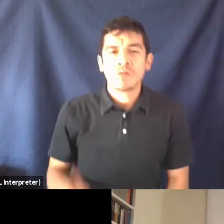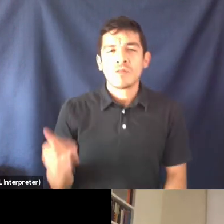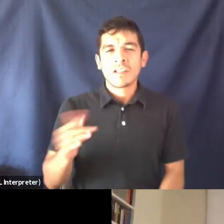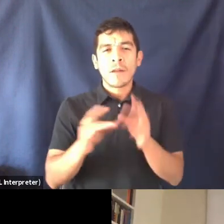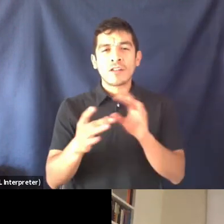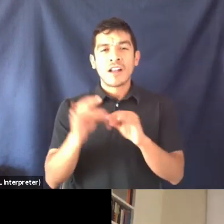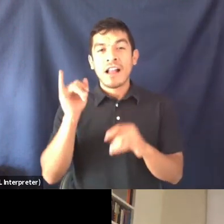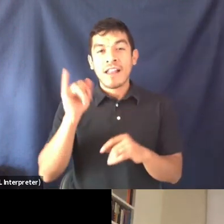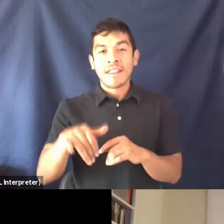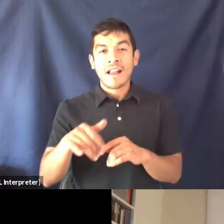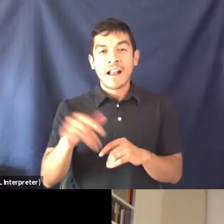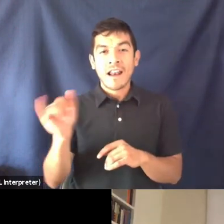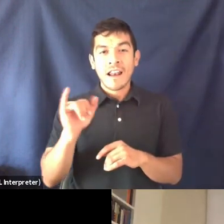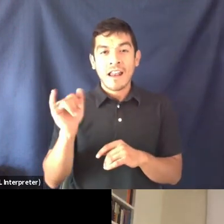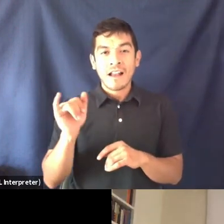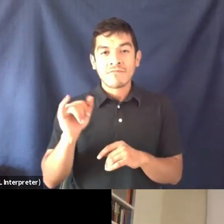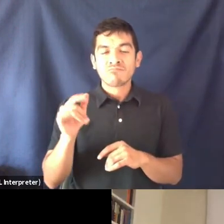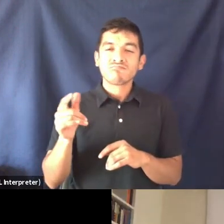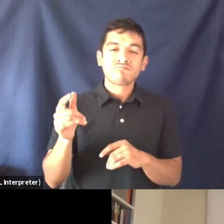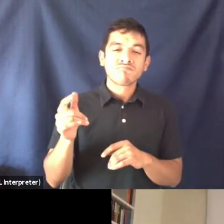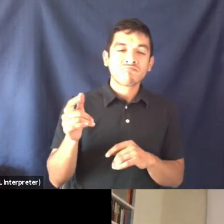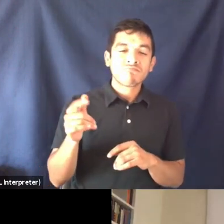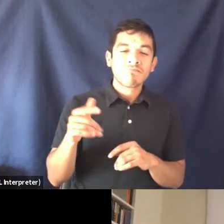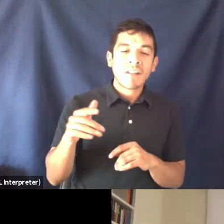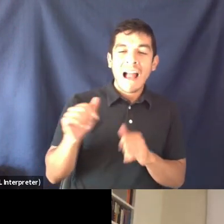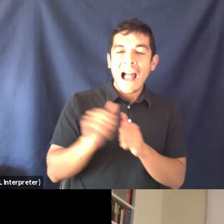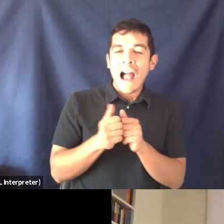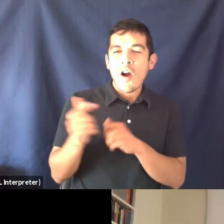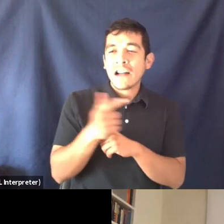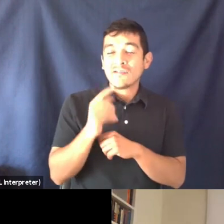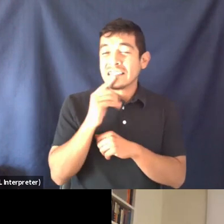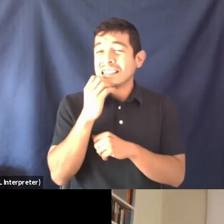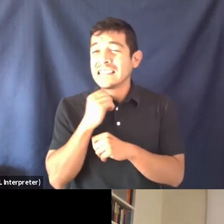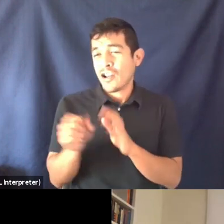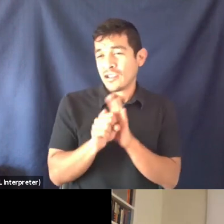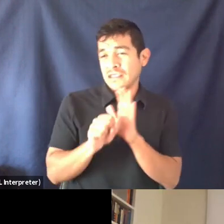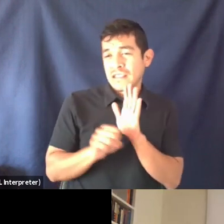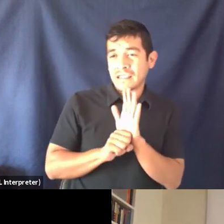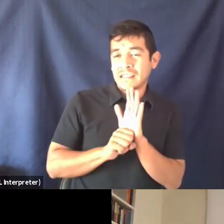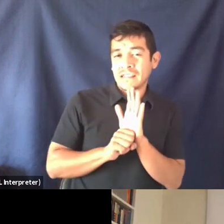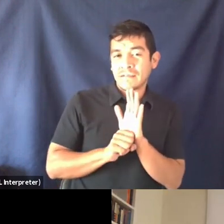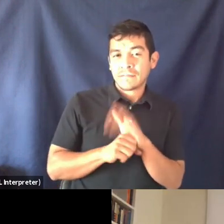and how arbitrary that is and how it can change overnight. Well, that is a beautiful note to wrap up on.